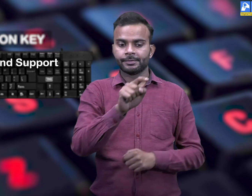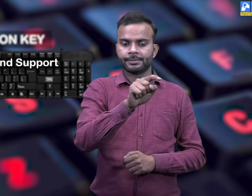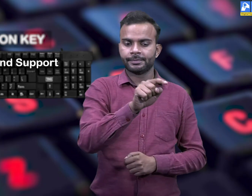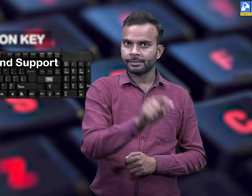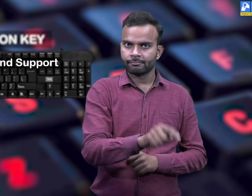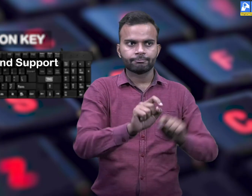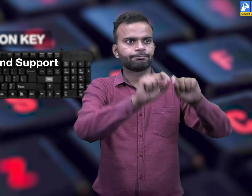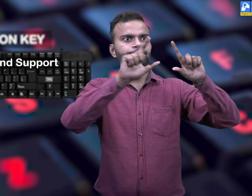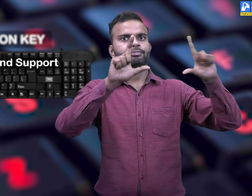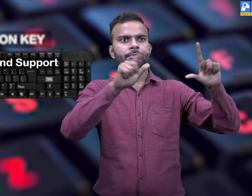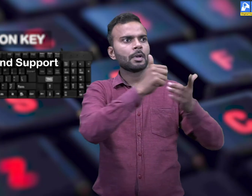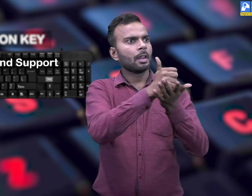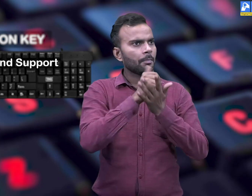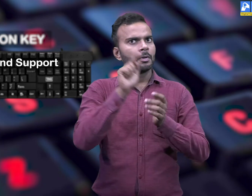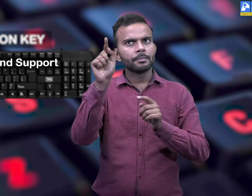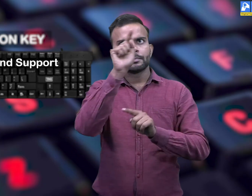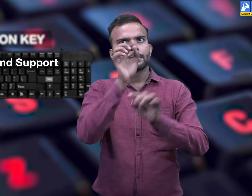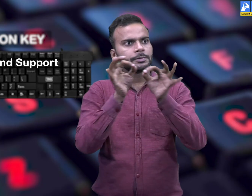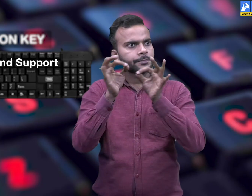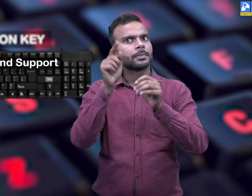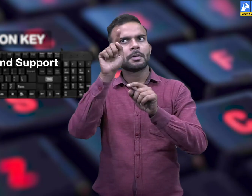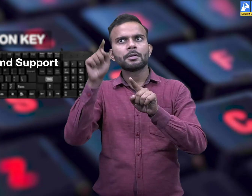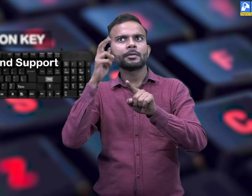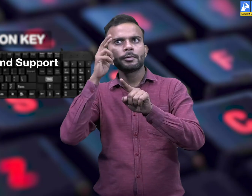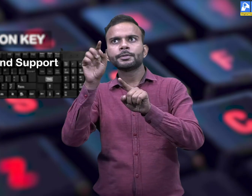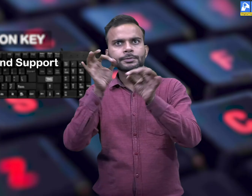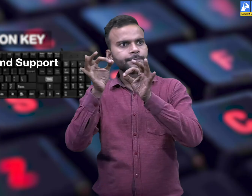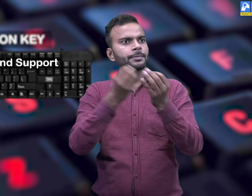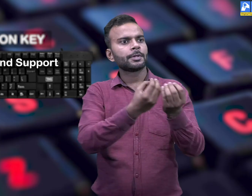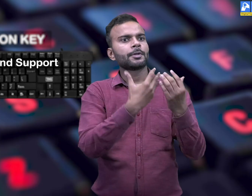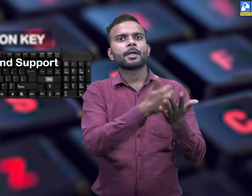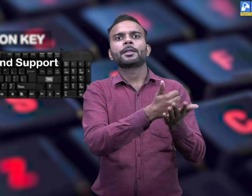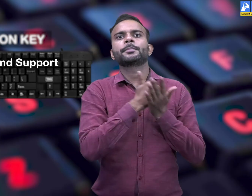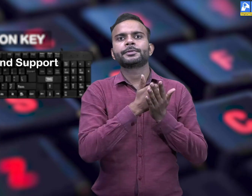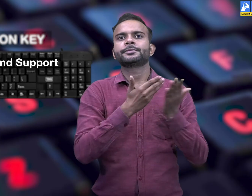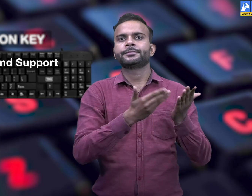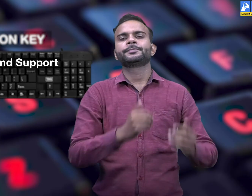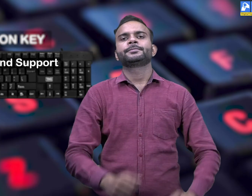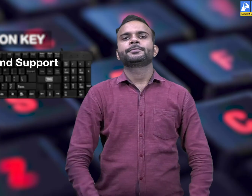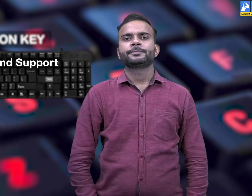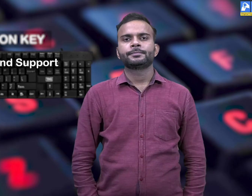then press f1 key. It opens the help and support center on the screen.